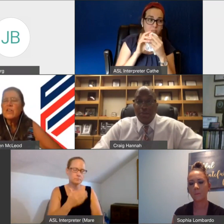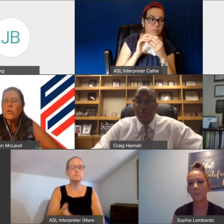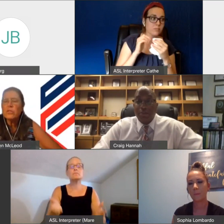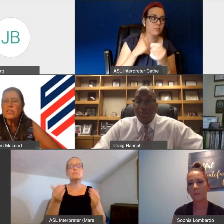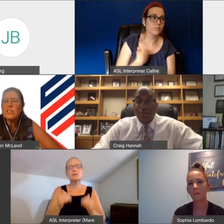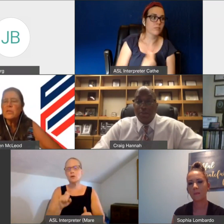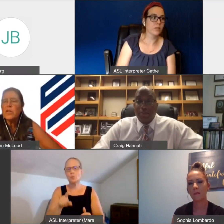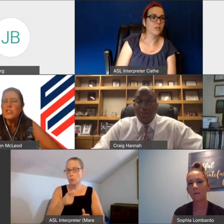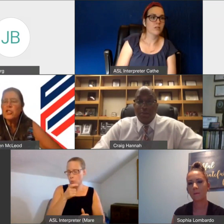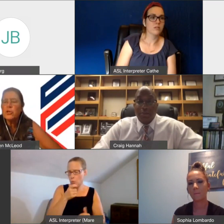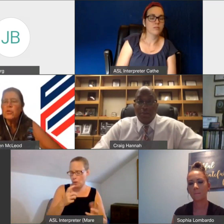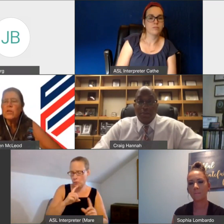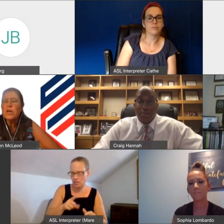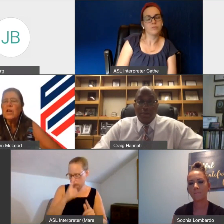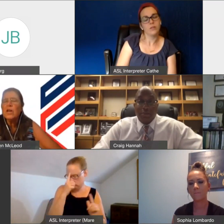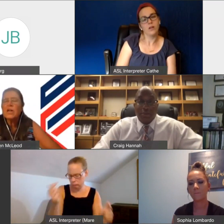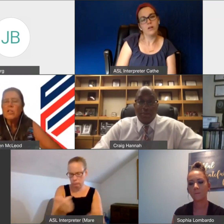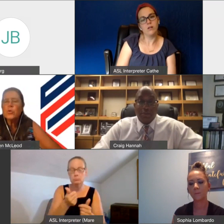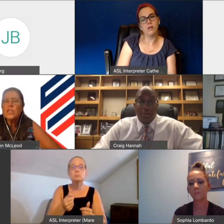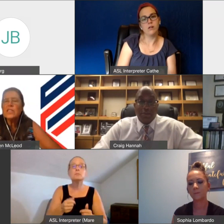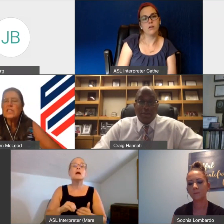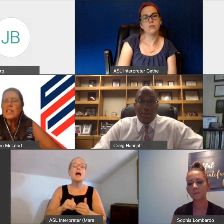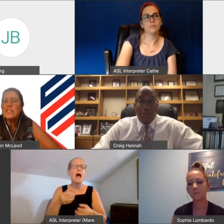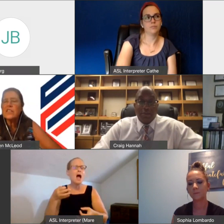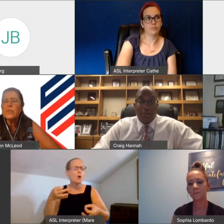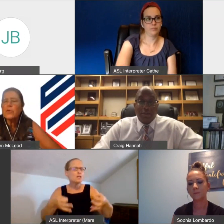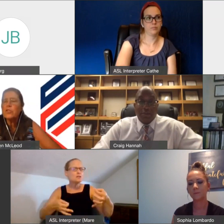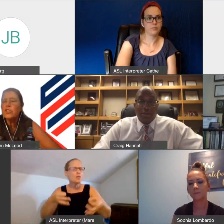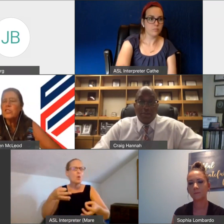How does the court system ensure culturally sensitive